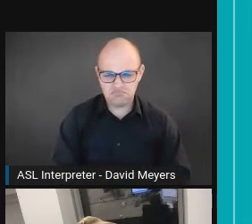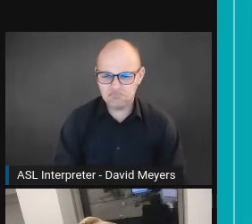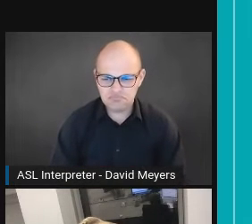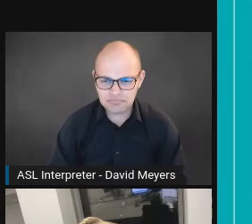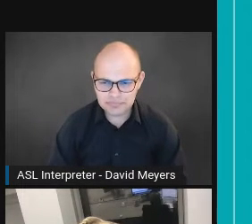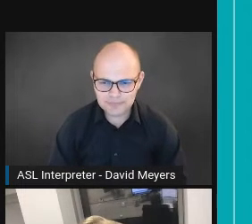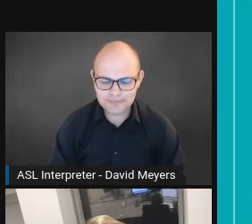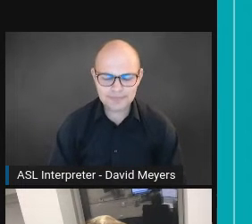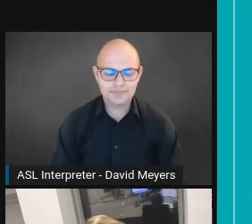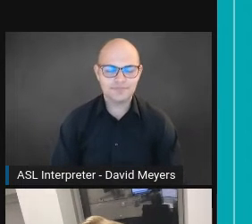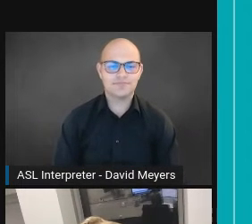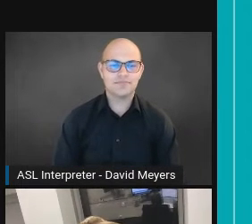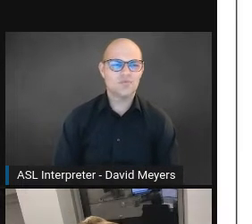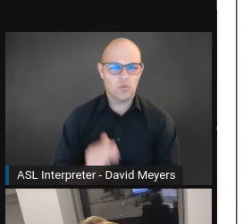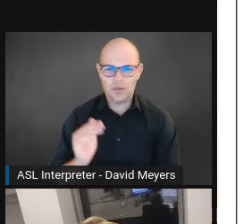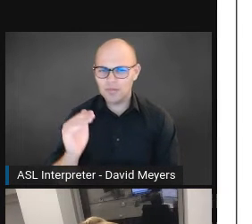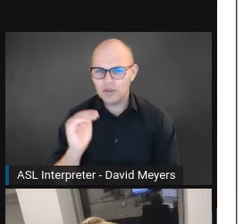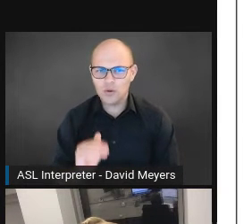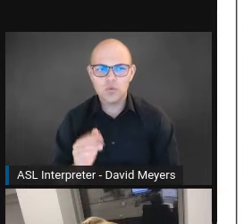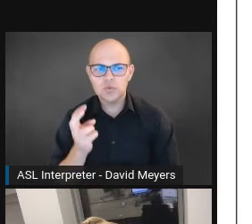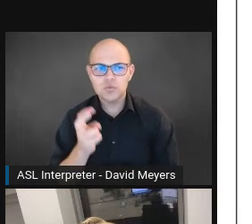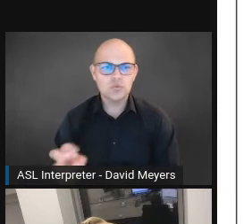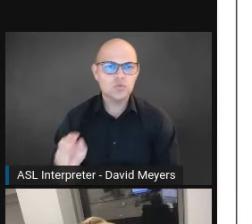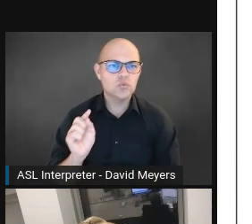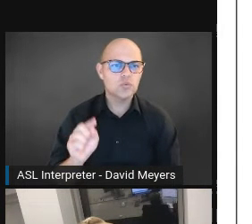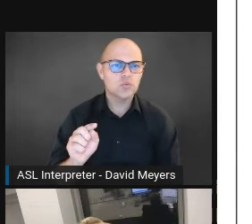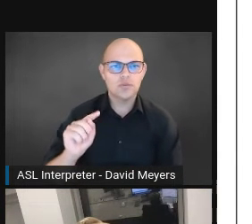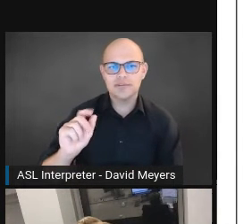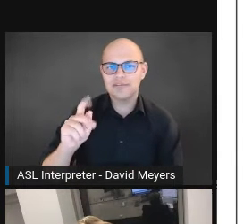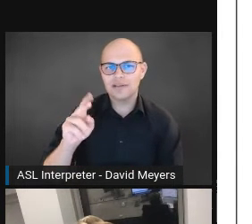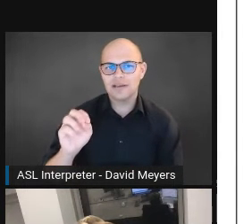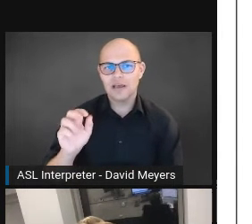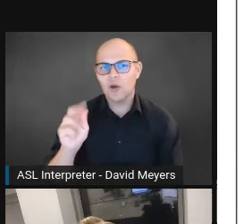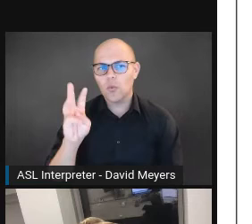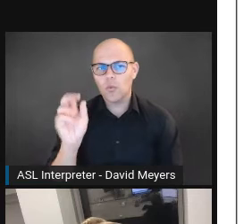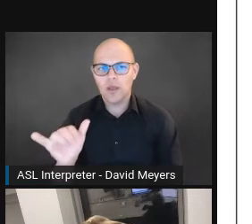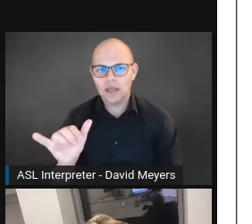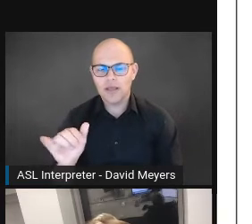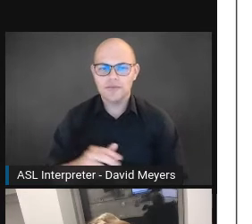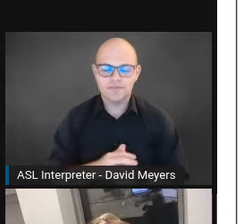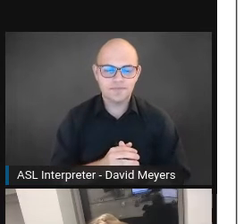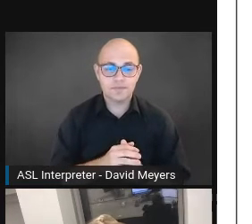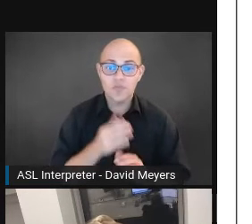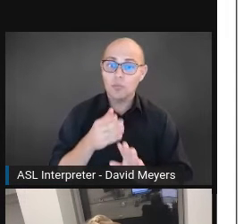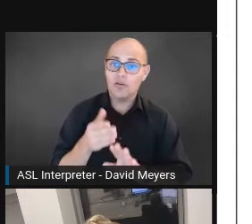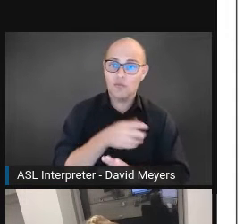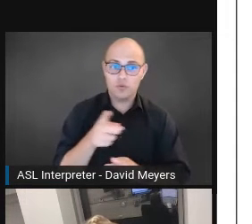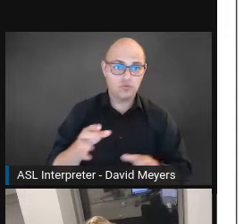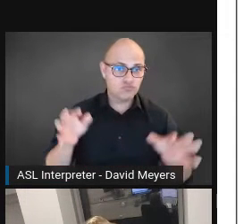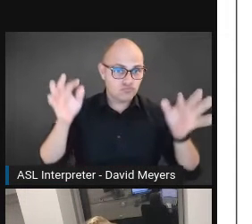Okay, so let me go to the takeaways. What to know before choosing an accessibility plugin?